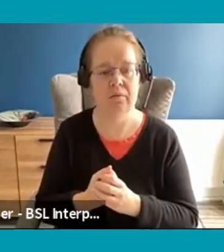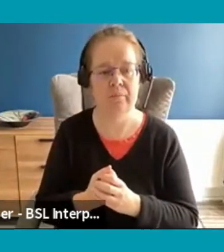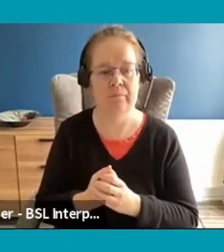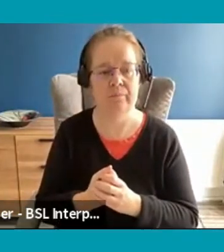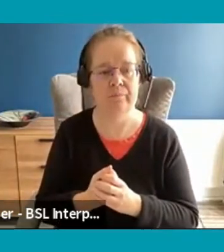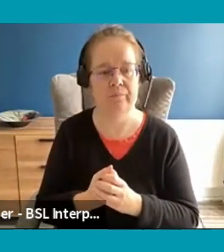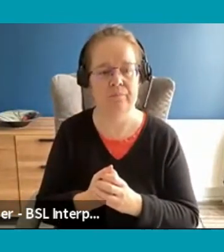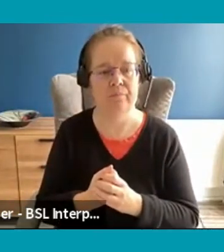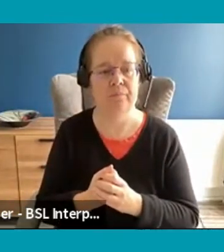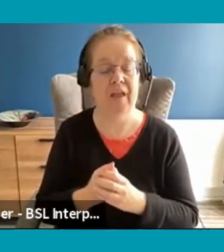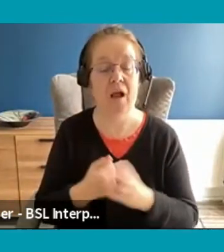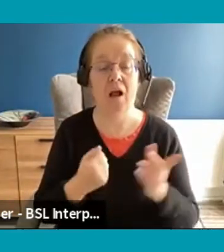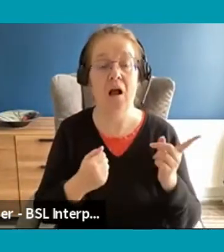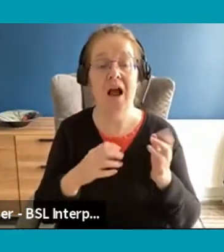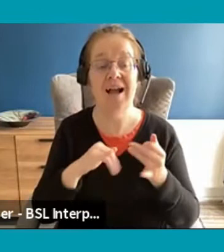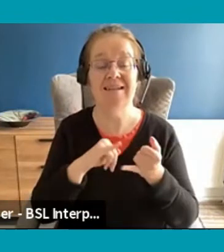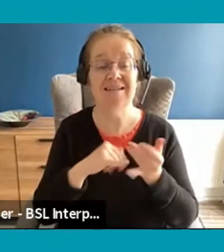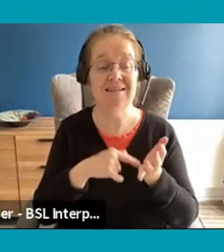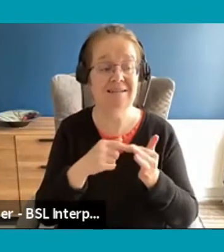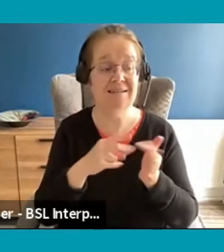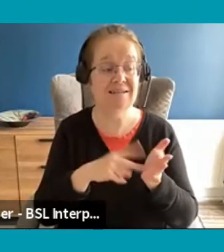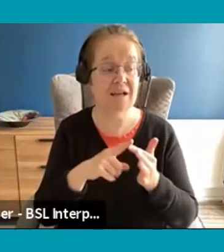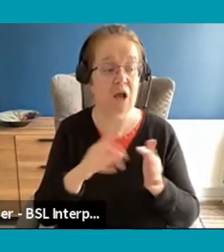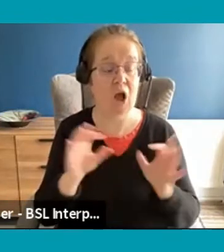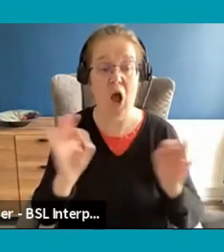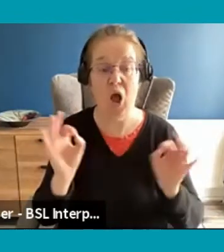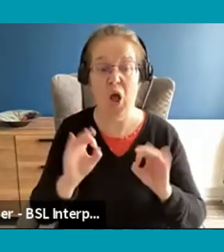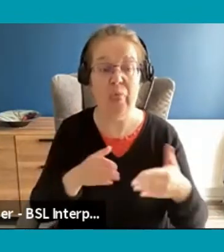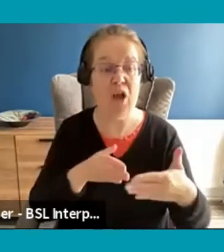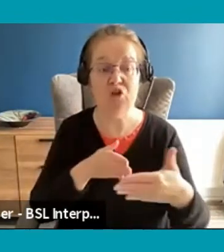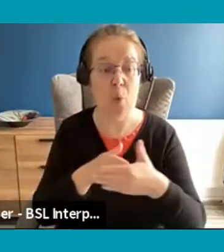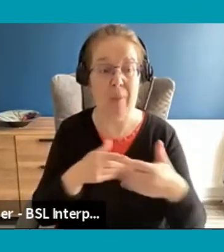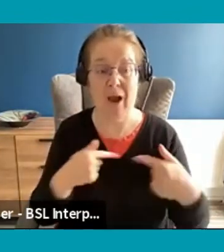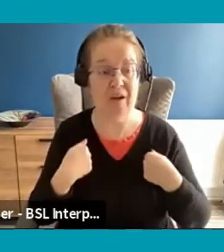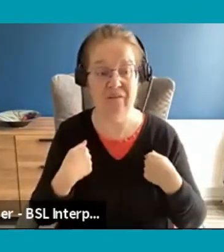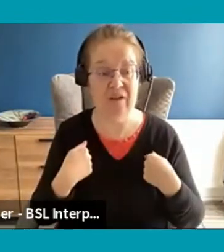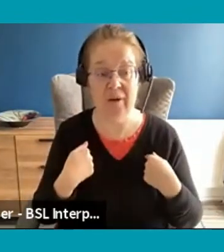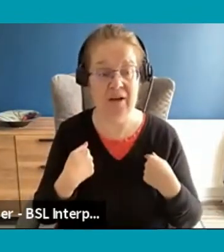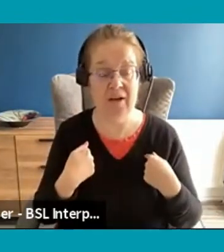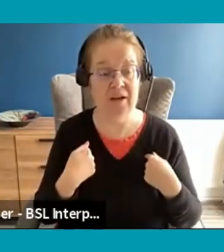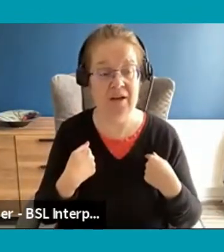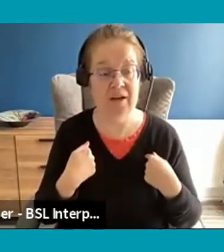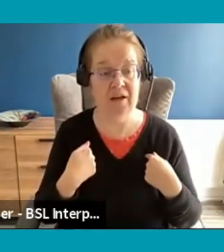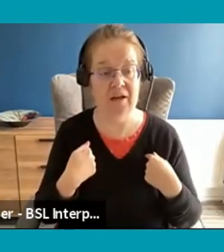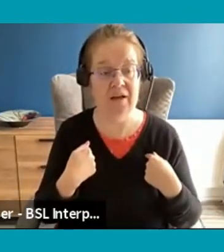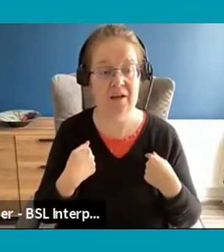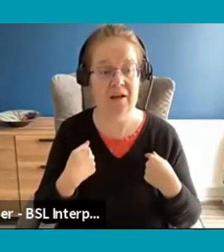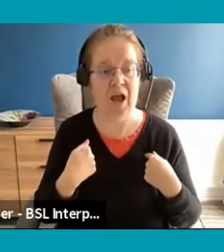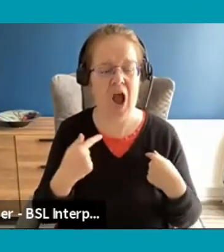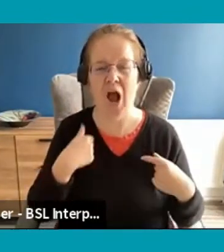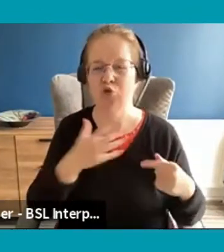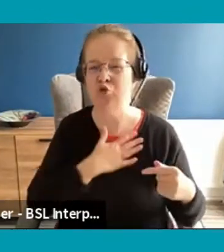Yeah, this is no barrier for me. You know I'm gonna have to disappear I'm afraid Rosa. But if I could just finish answering